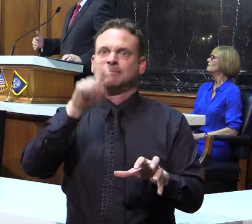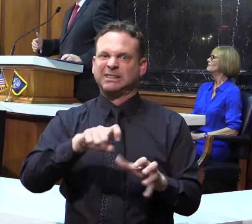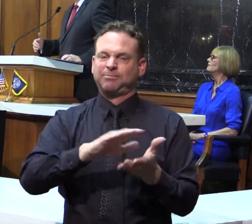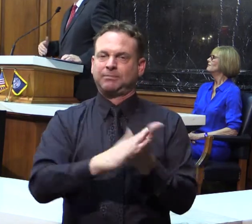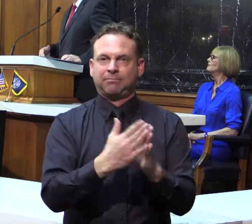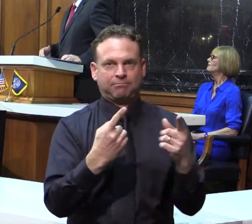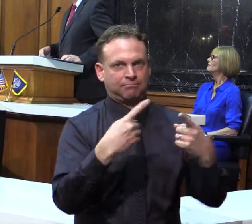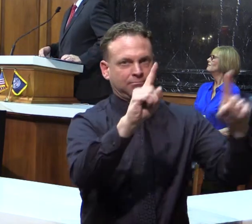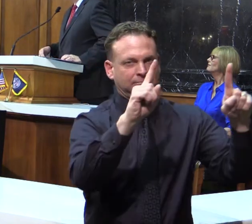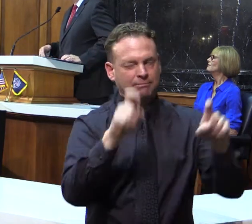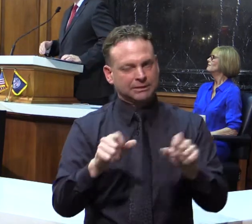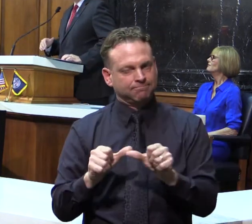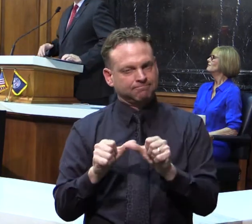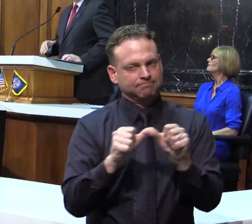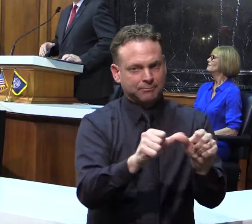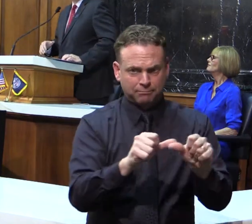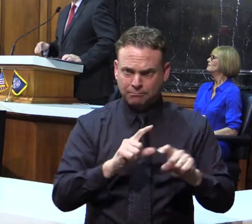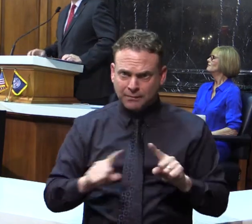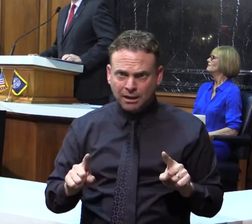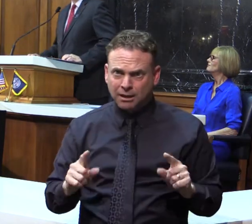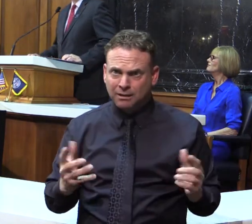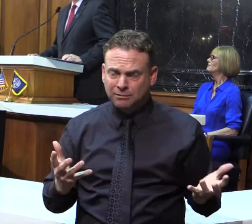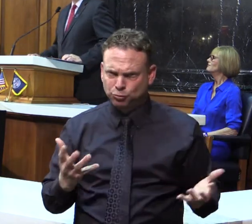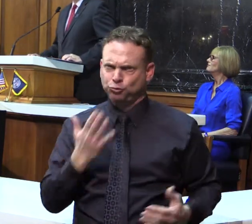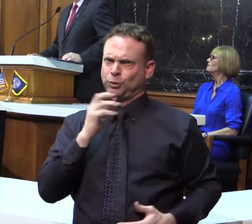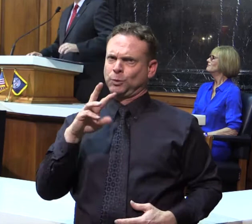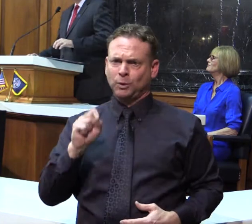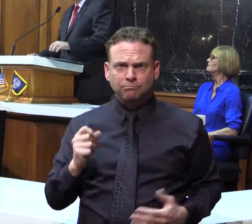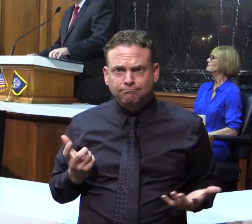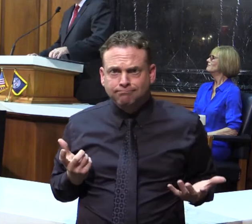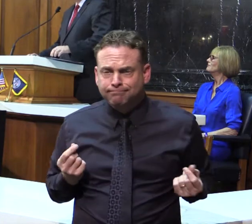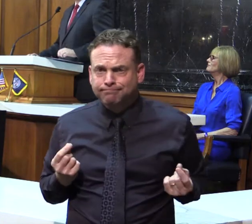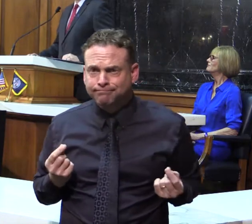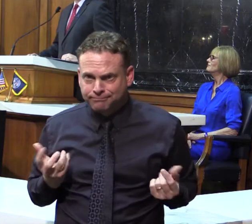We have the resources to begin to crack this code … and we’re going to put them to